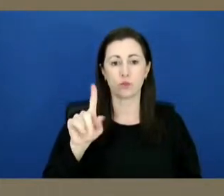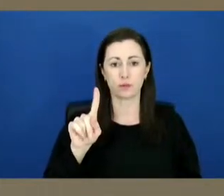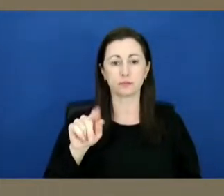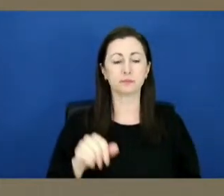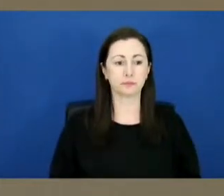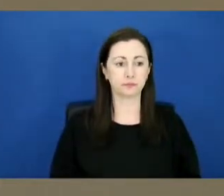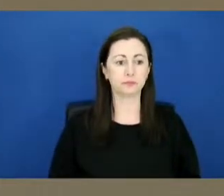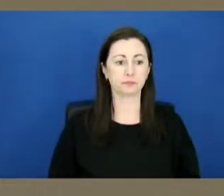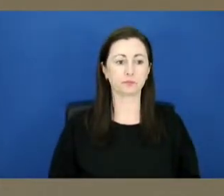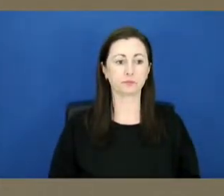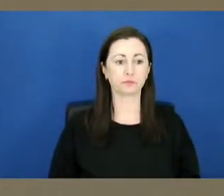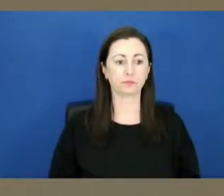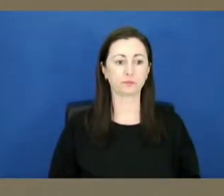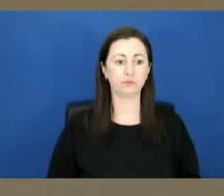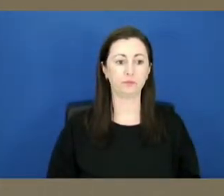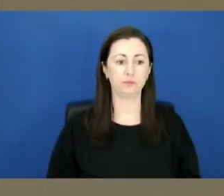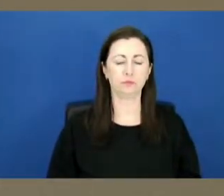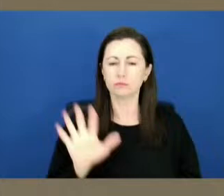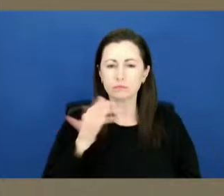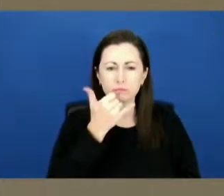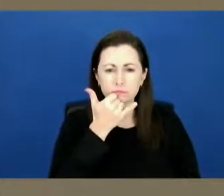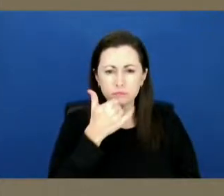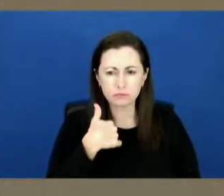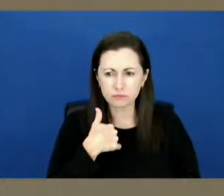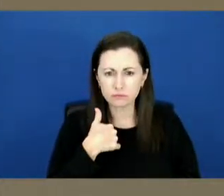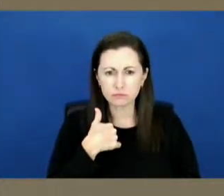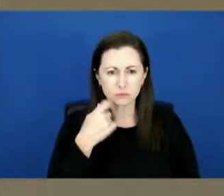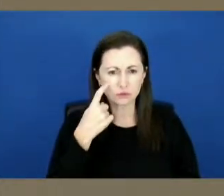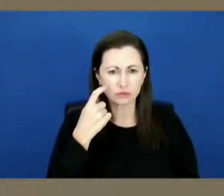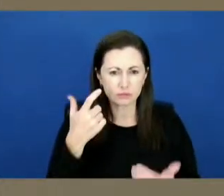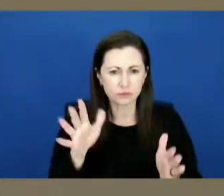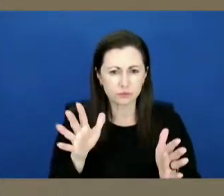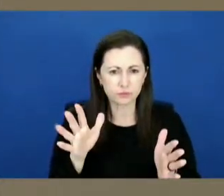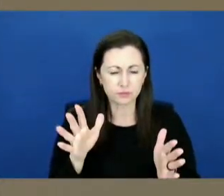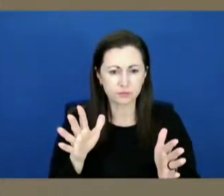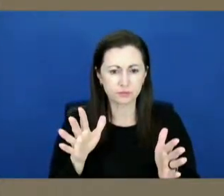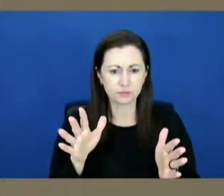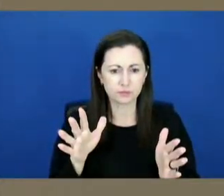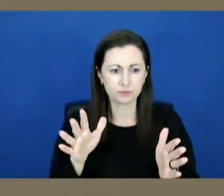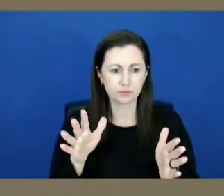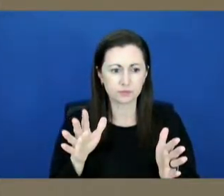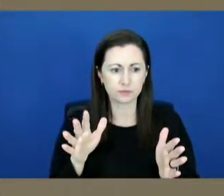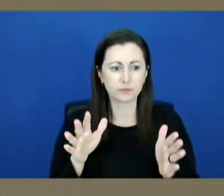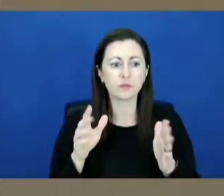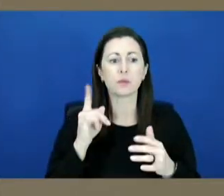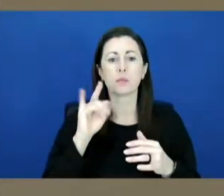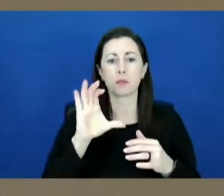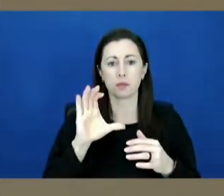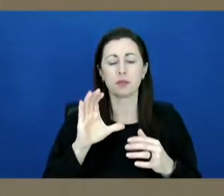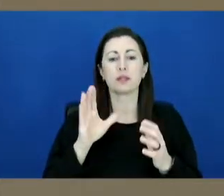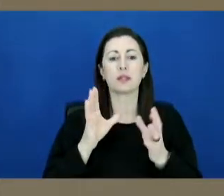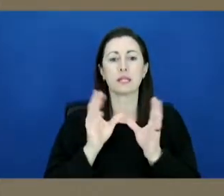NEXT ITEM 20-0251. I'M SORRY, DID WE -- THAT'S THE